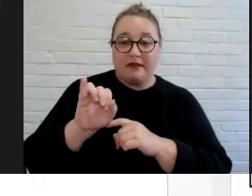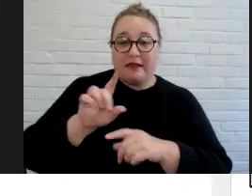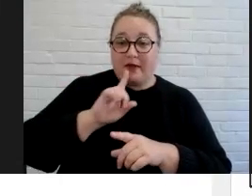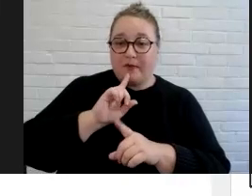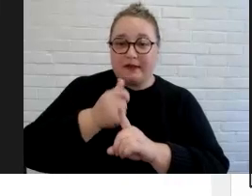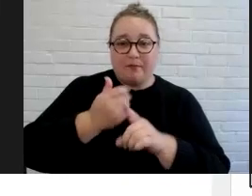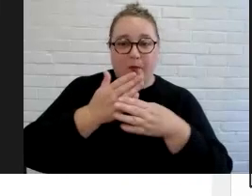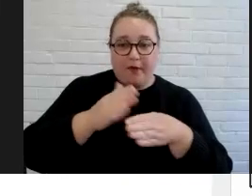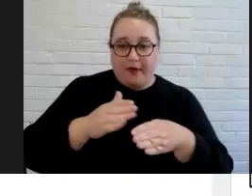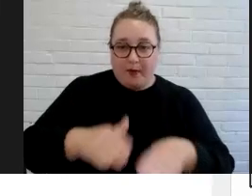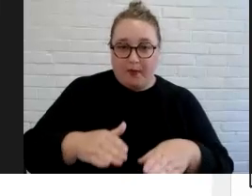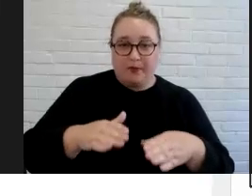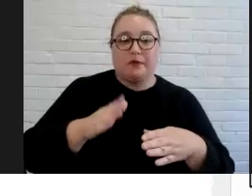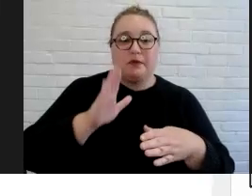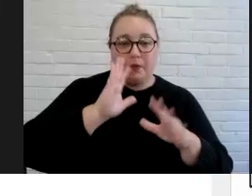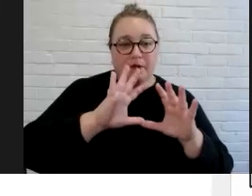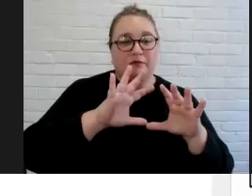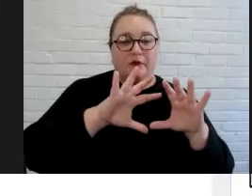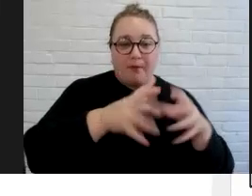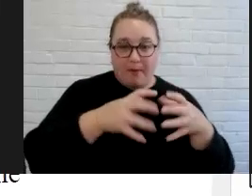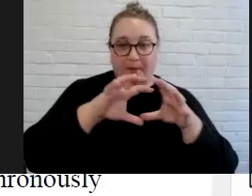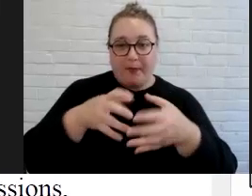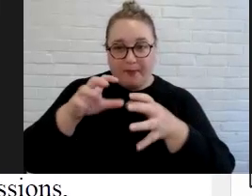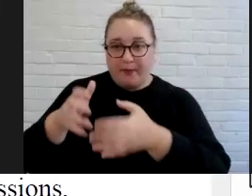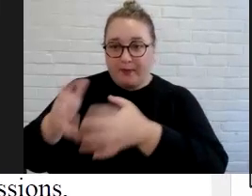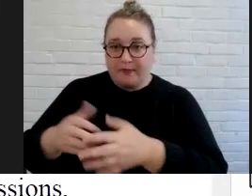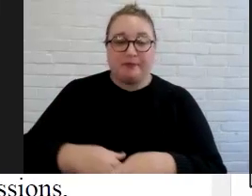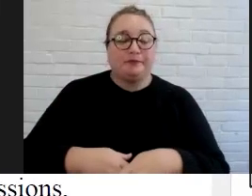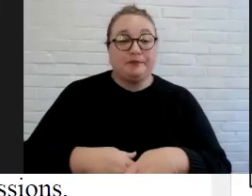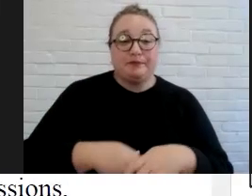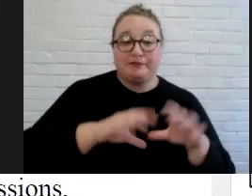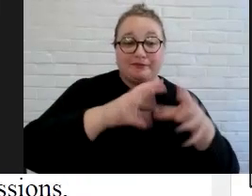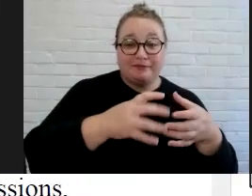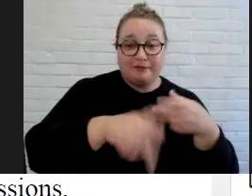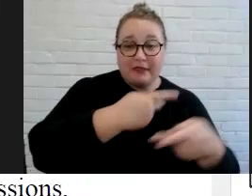Right. So the first type is direct instruction.